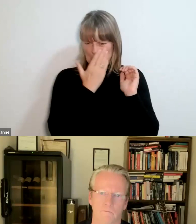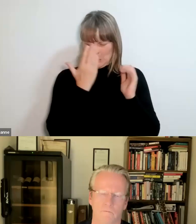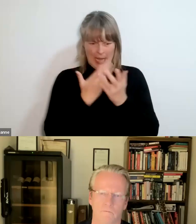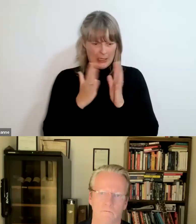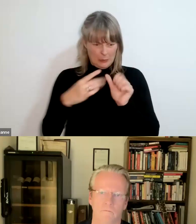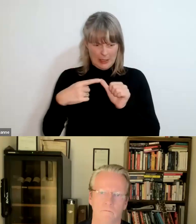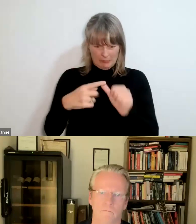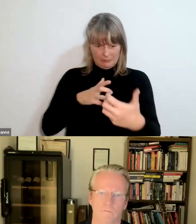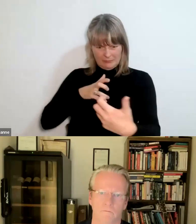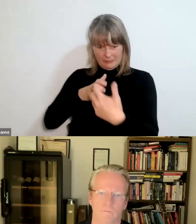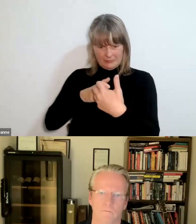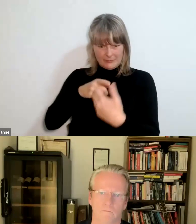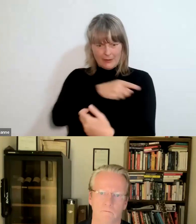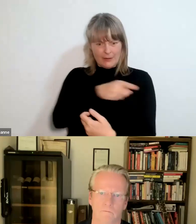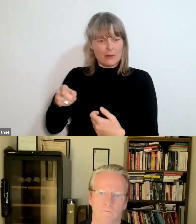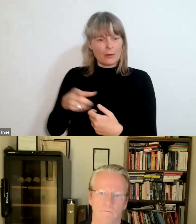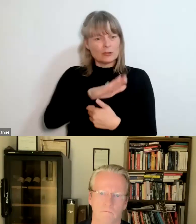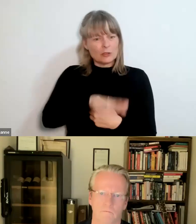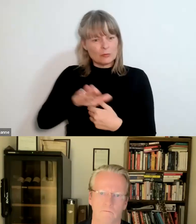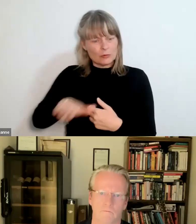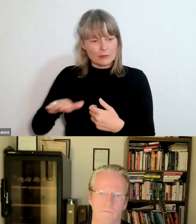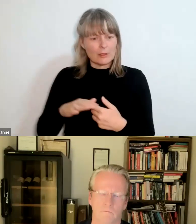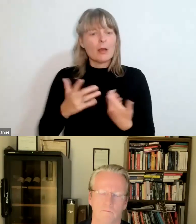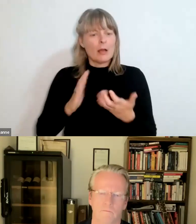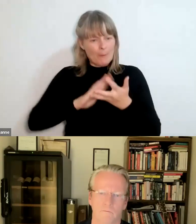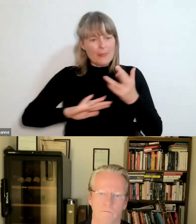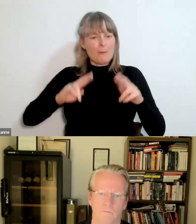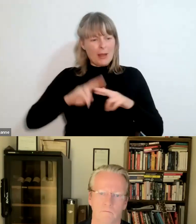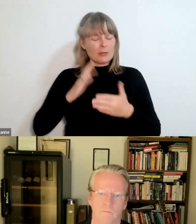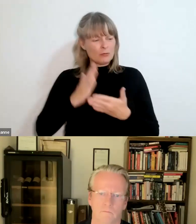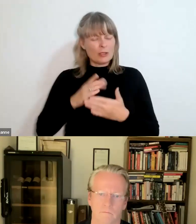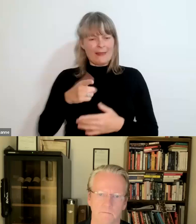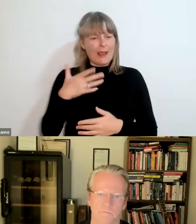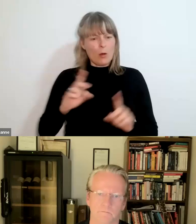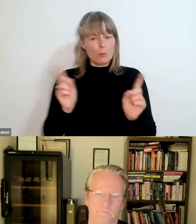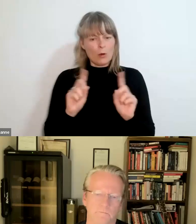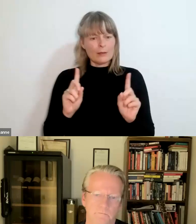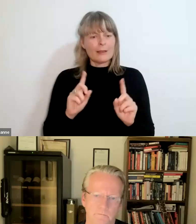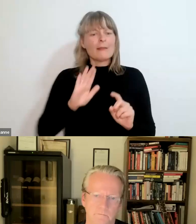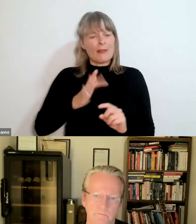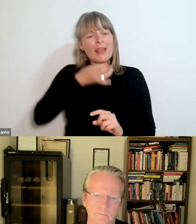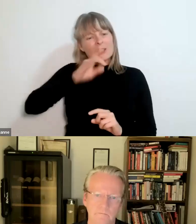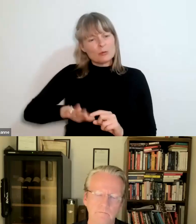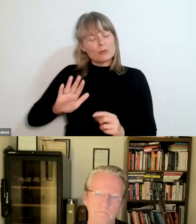know that from the Australian early development centres. That is not -- the census. That is not a couple of